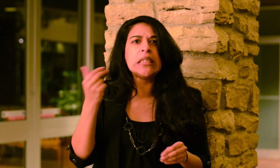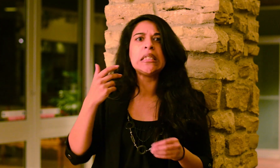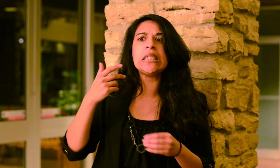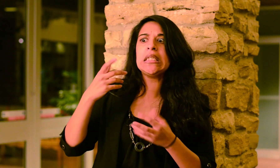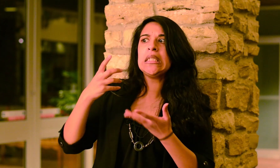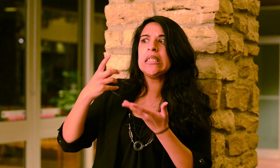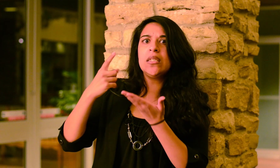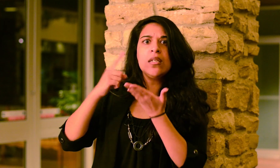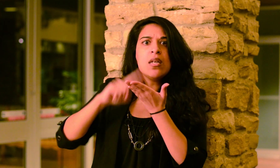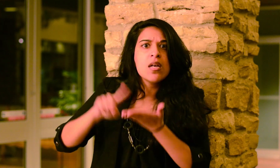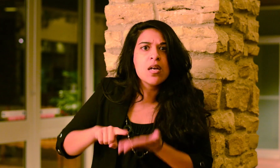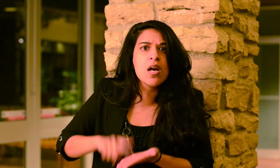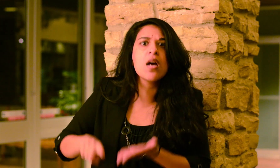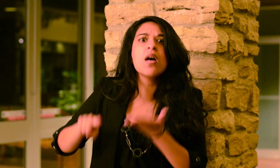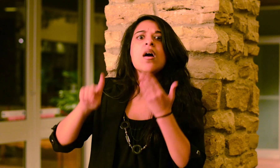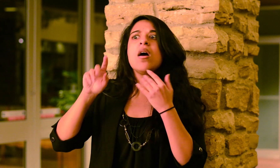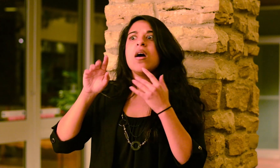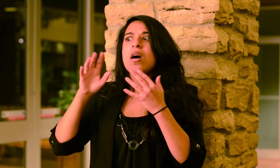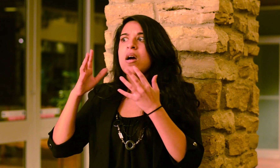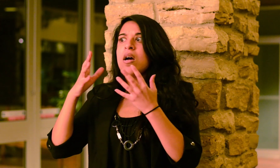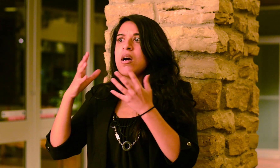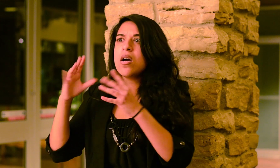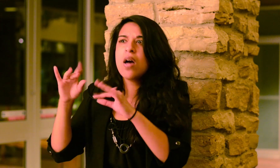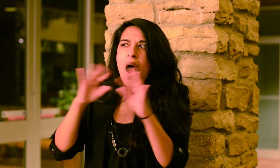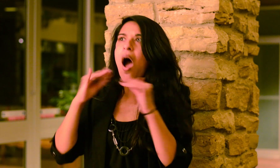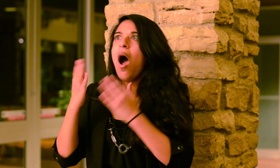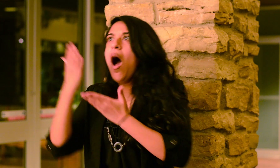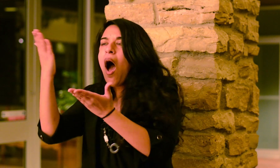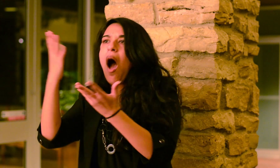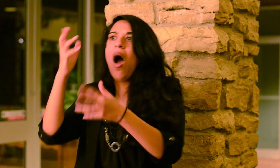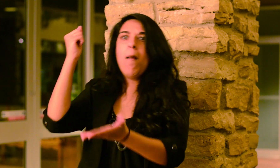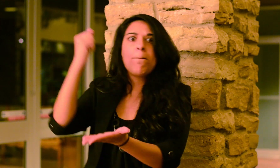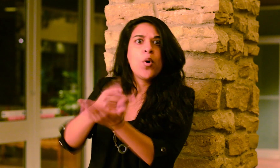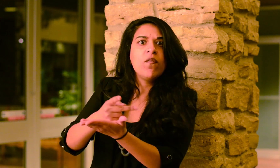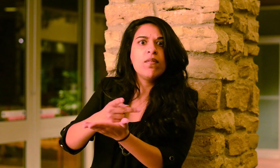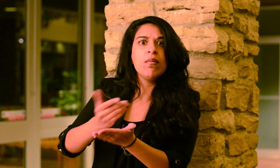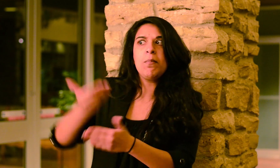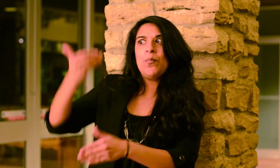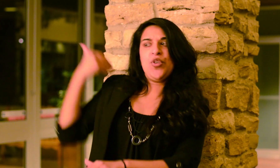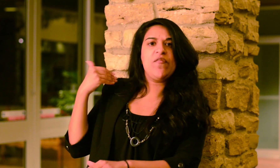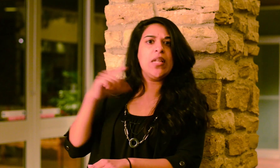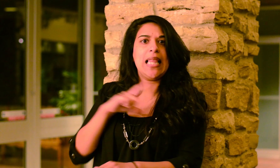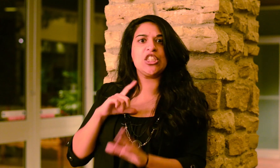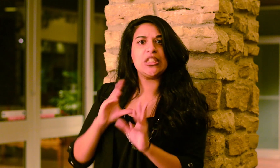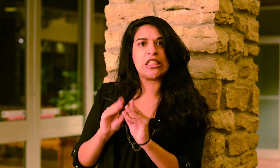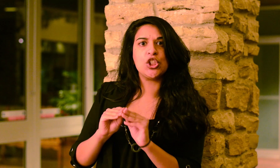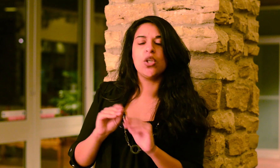They submitted that proposal, investigated it, and approved in the previous legislative session.